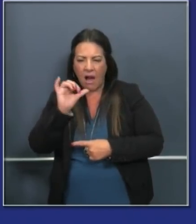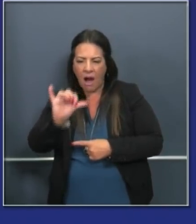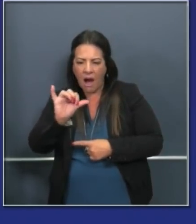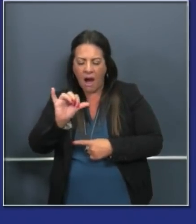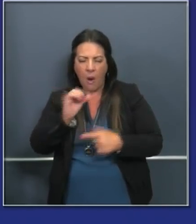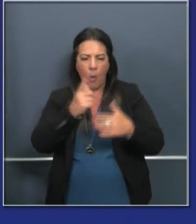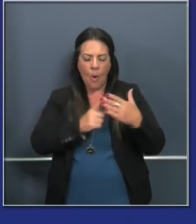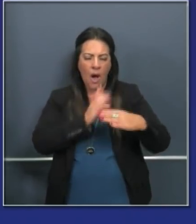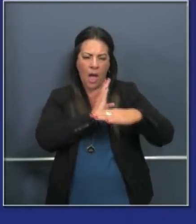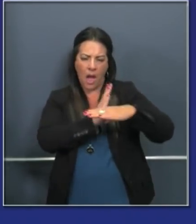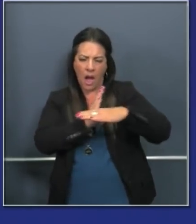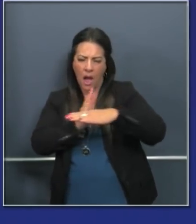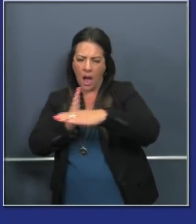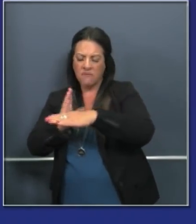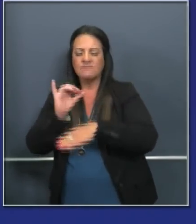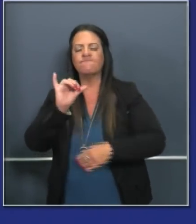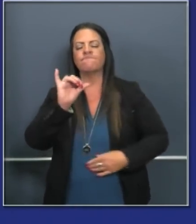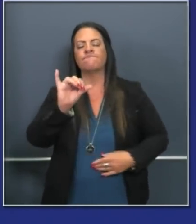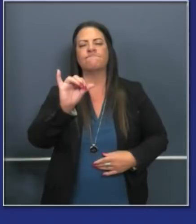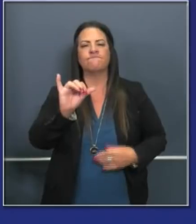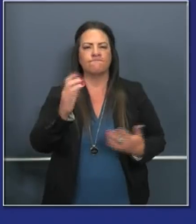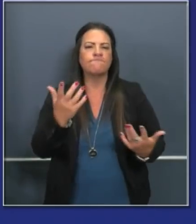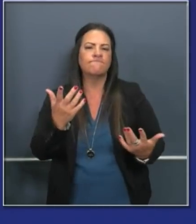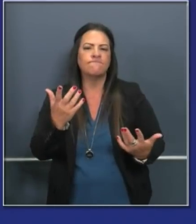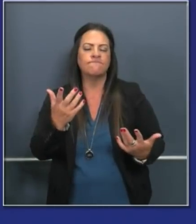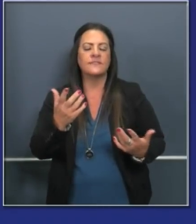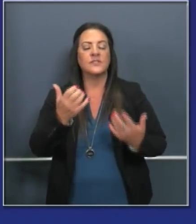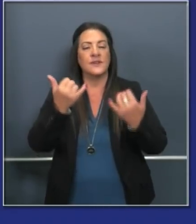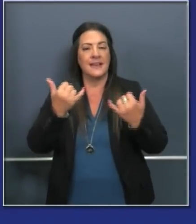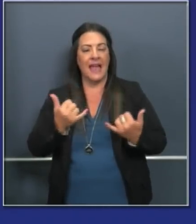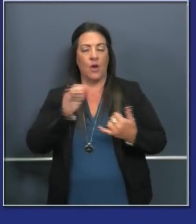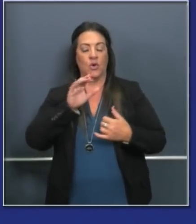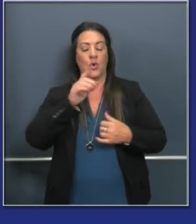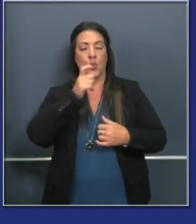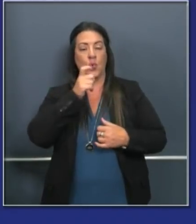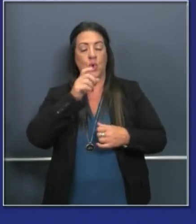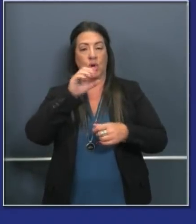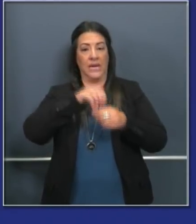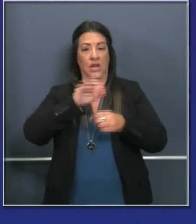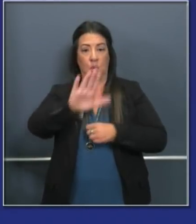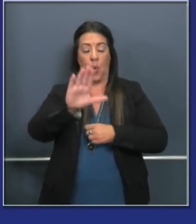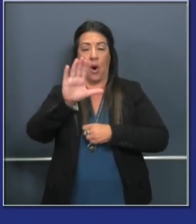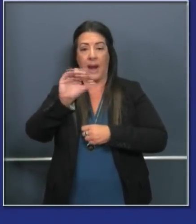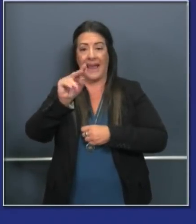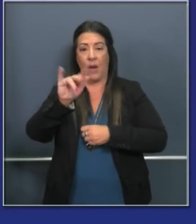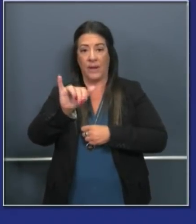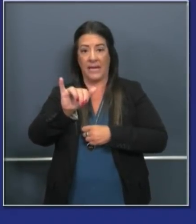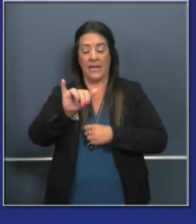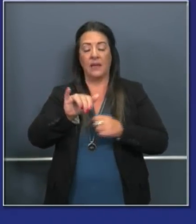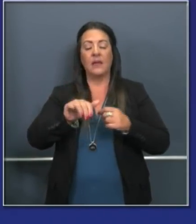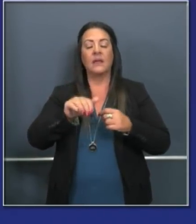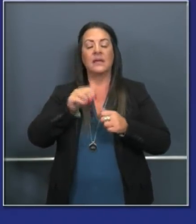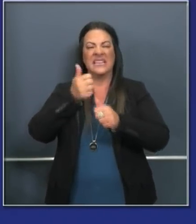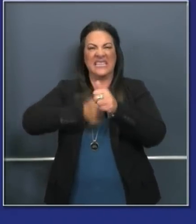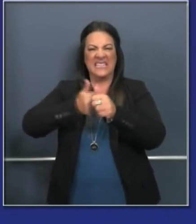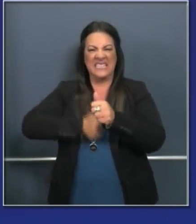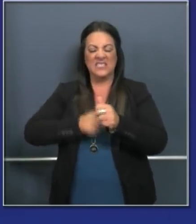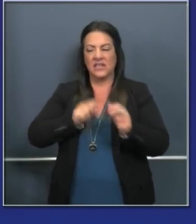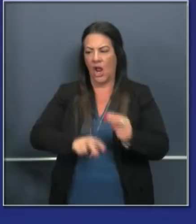AND WE WANTED TO PUT TOGETHER A TOOL. SO THAT YOU CAN SEE THE AVERAGE AND THAT THAT DECISION OR THOSE NUMBERS GET